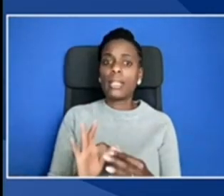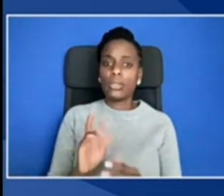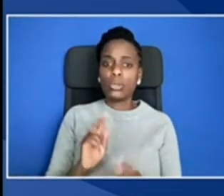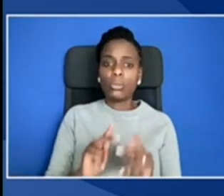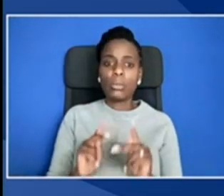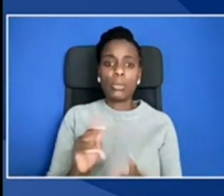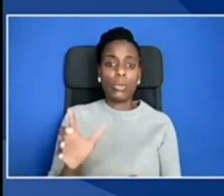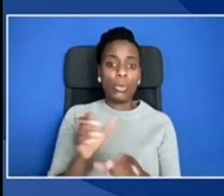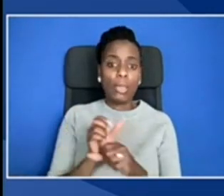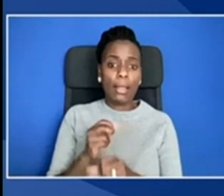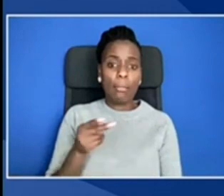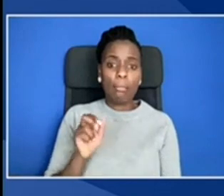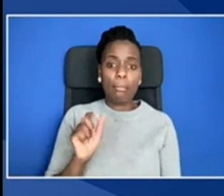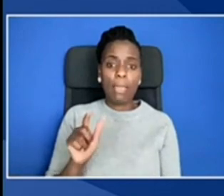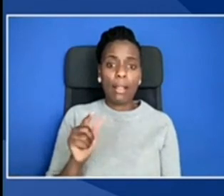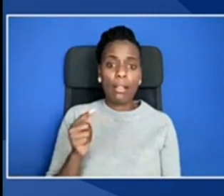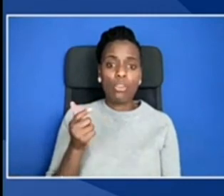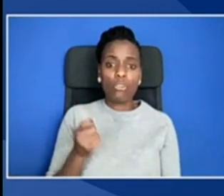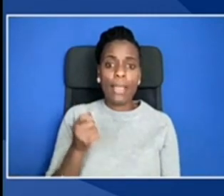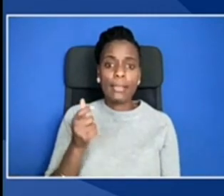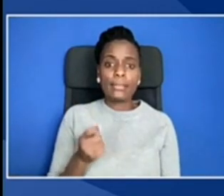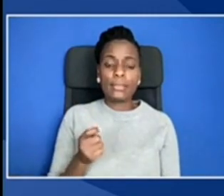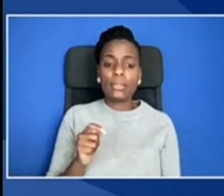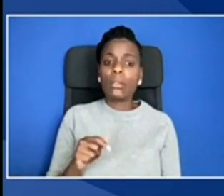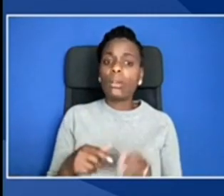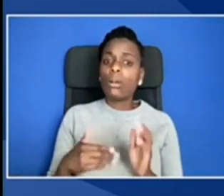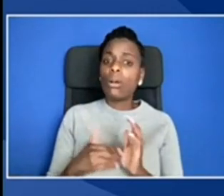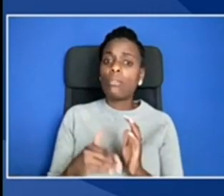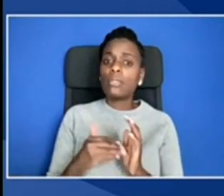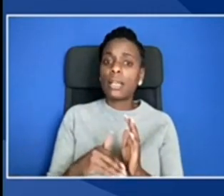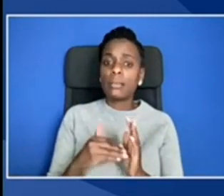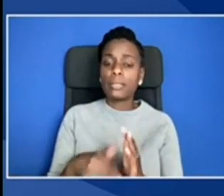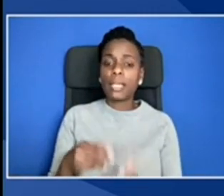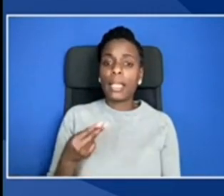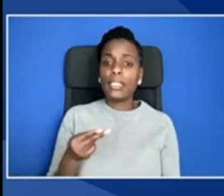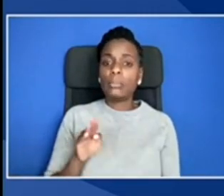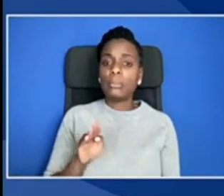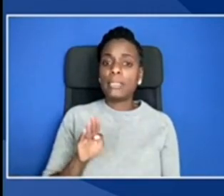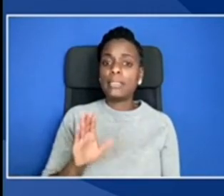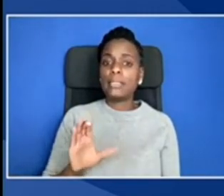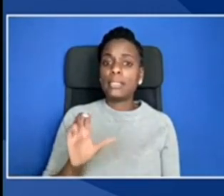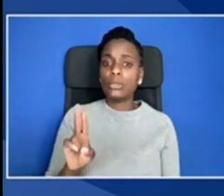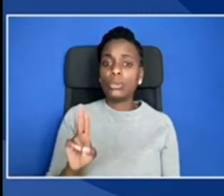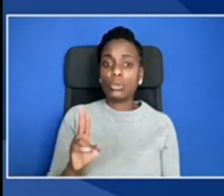Grants. You know, oftentimes HBCUs receive less funding than other institutions, and